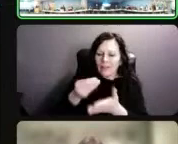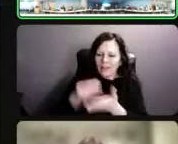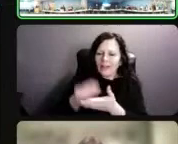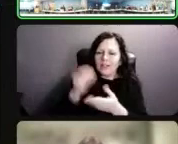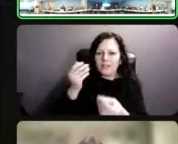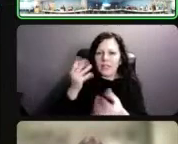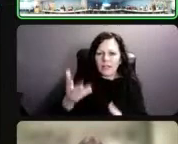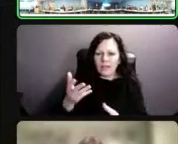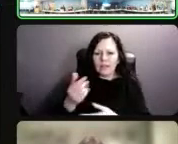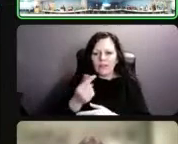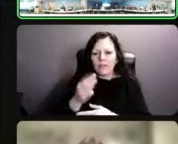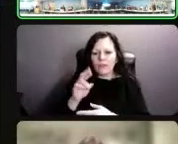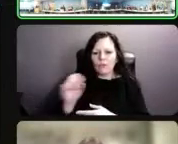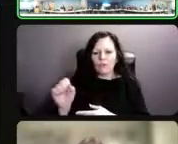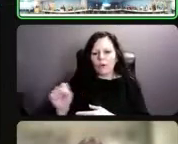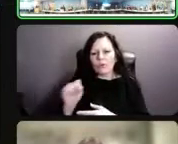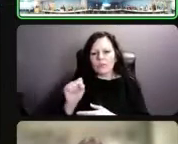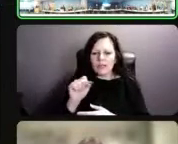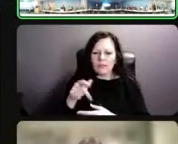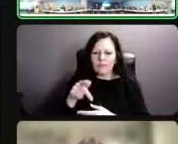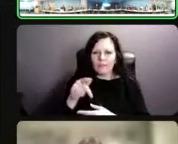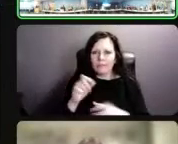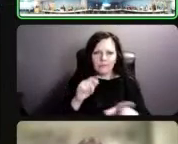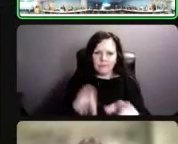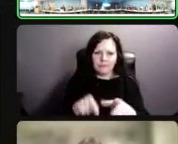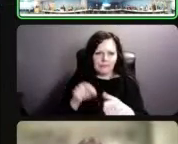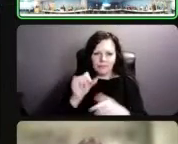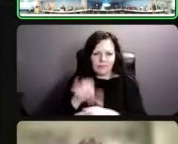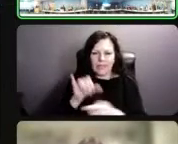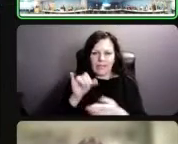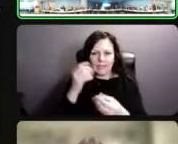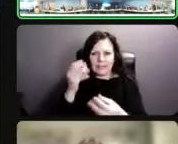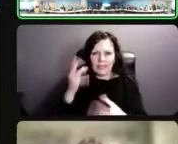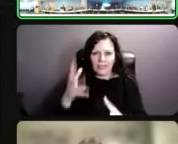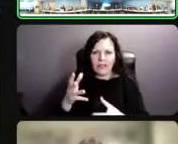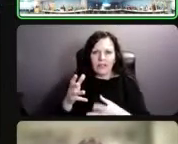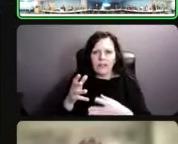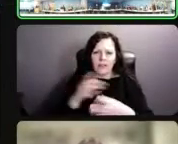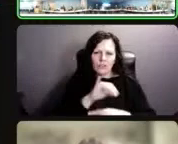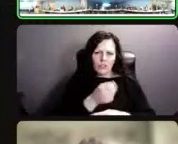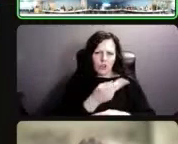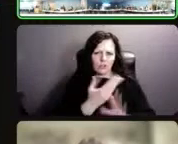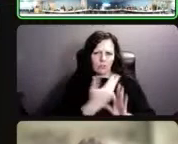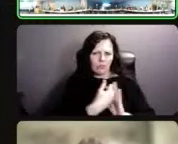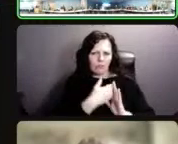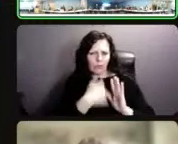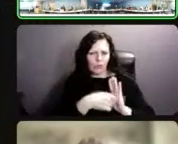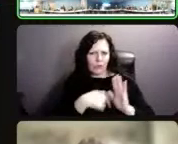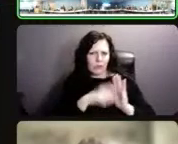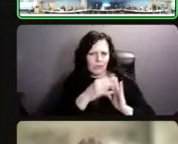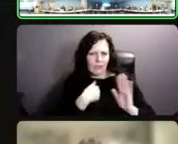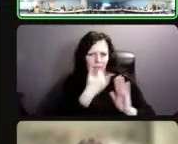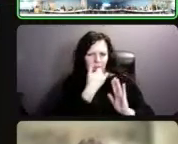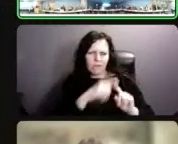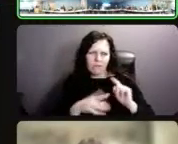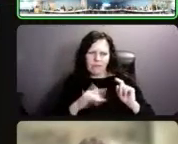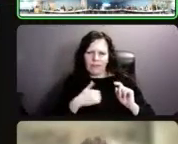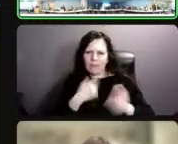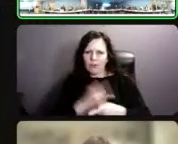SO THE DATA COMES FROM THE NCIAL DATA, THE GROWTH